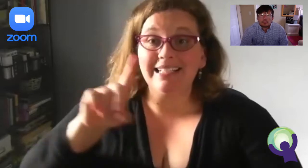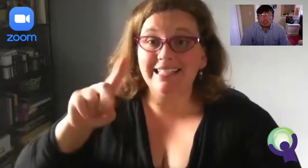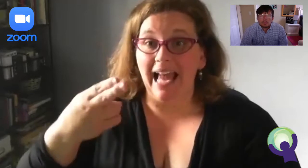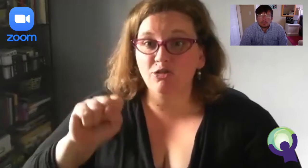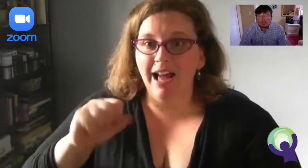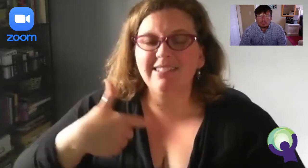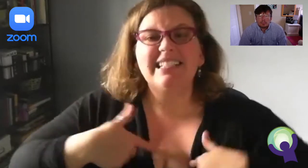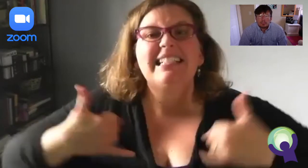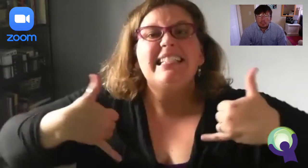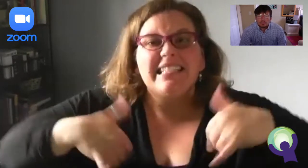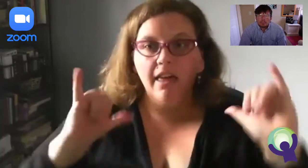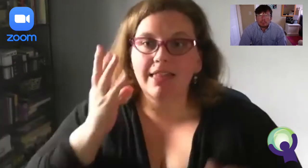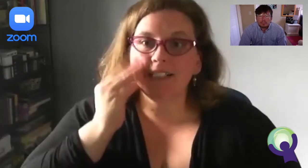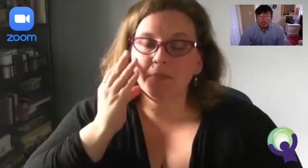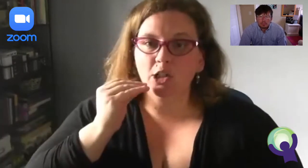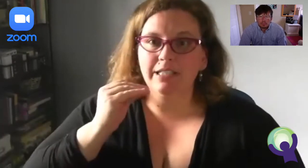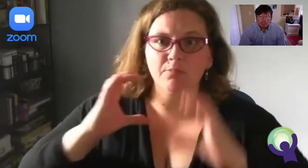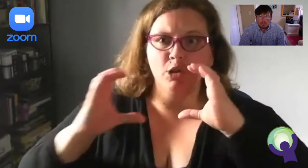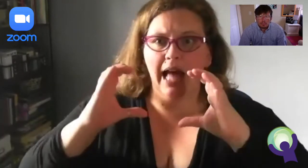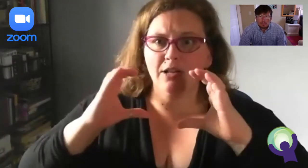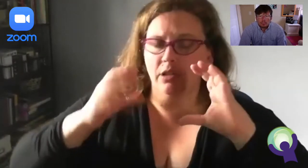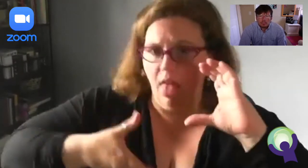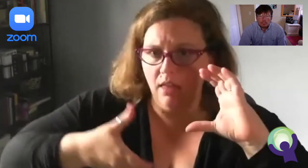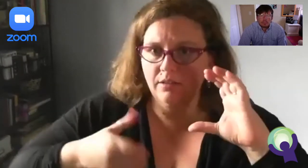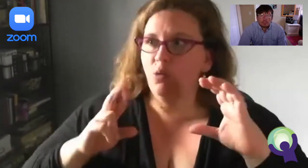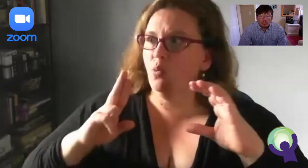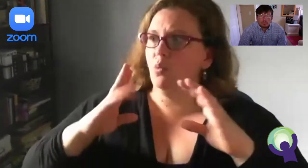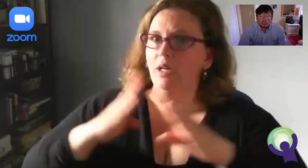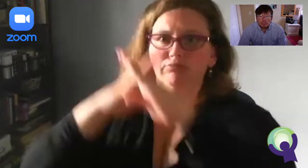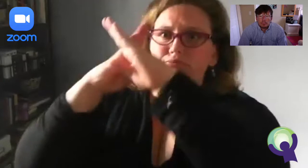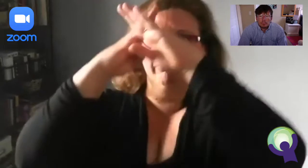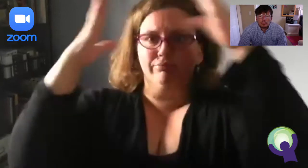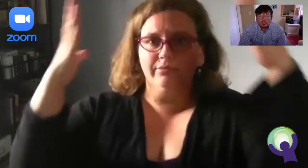even included with dhs some of the communication i've experienced